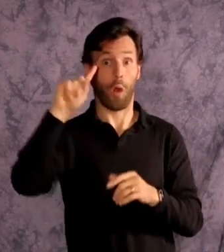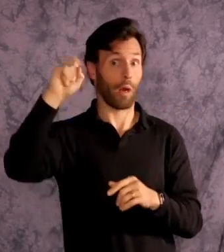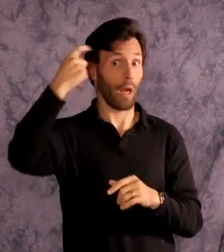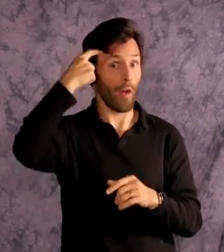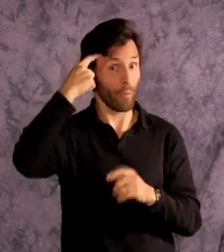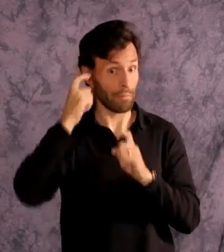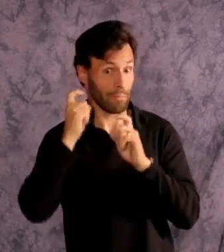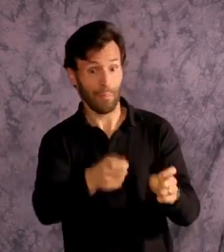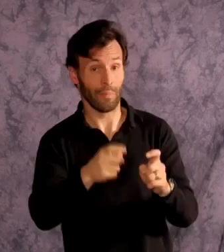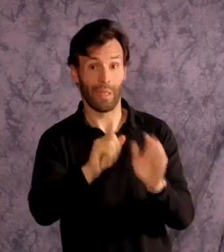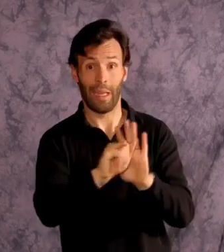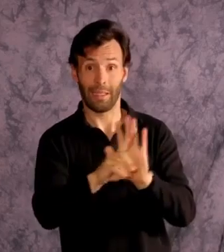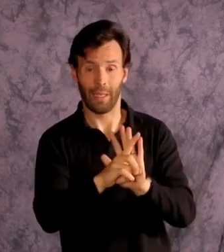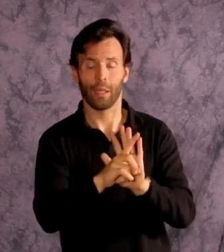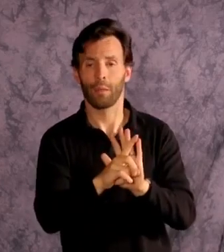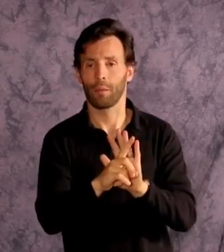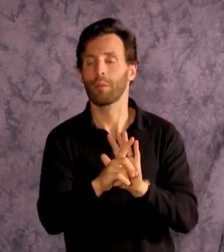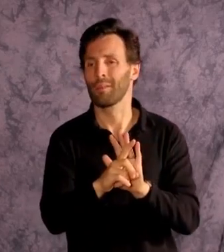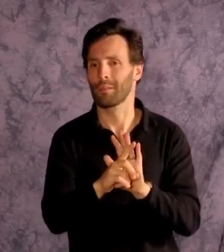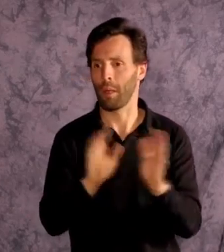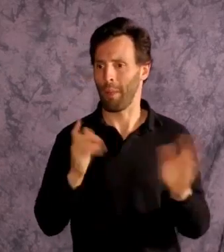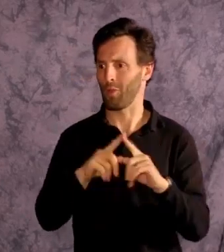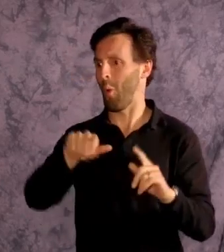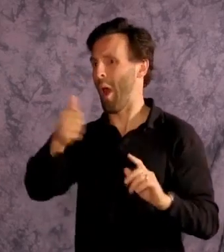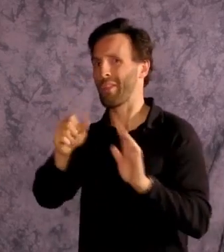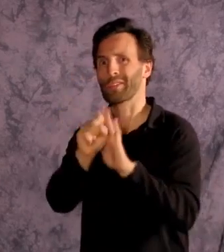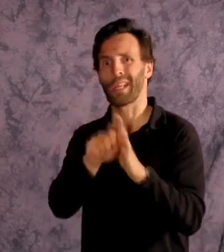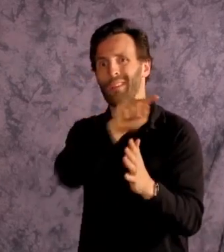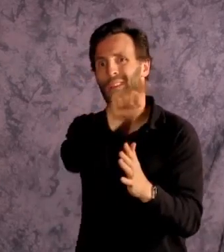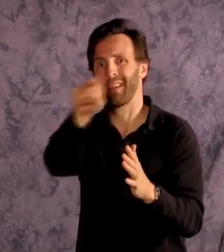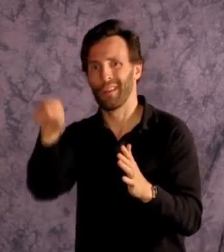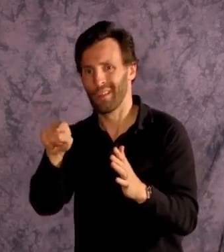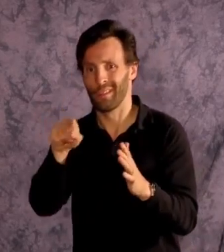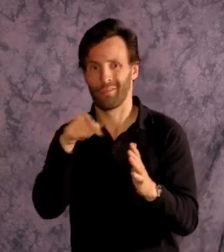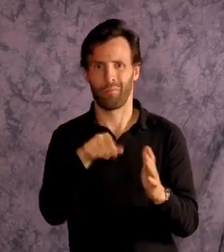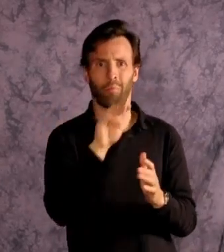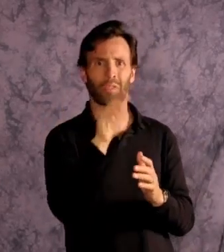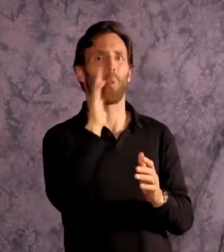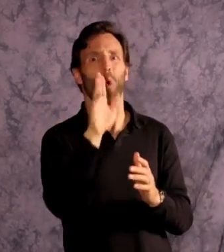More generally, the "government-issued" requirement